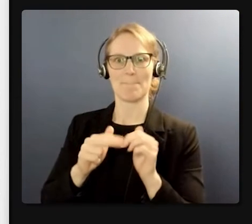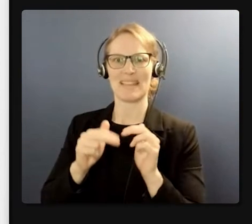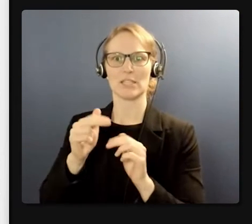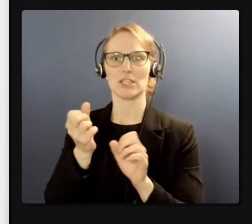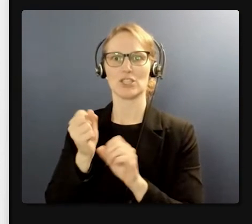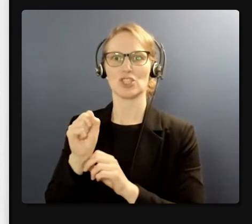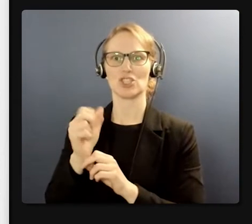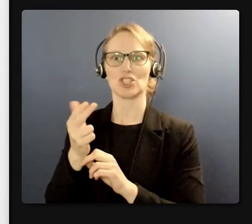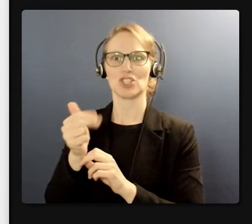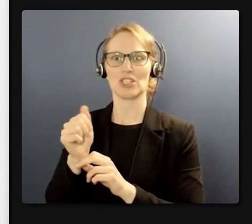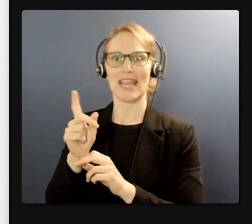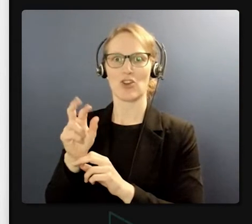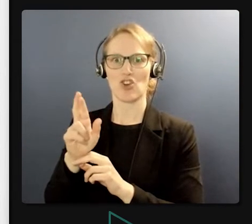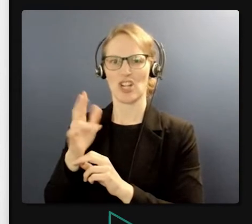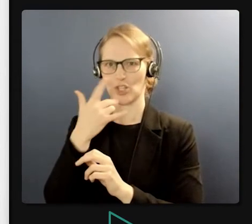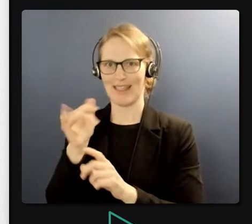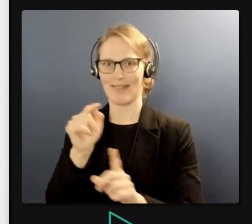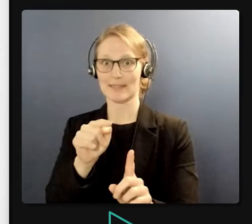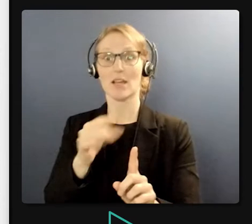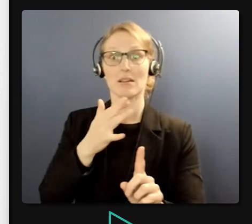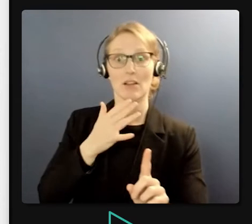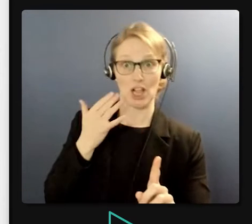Basically, you're taking the color and the math ID.